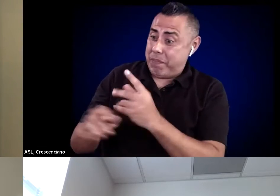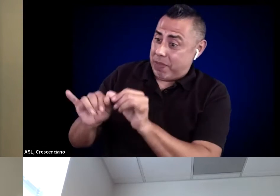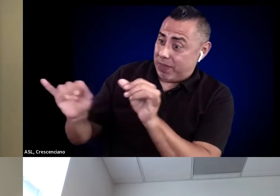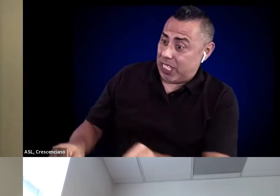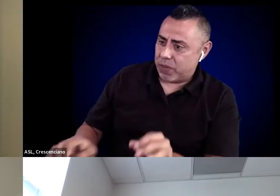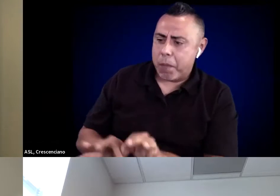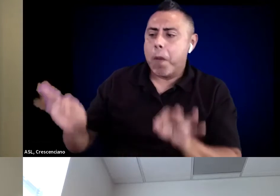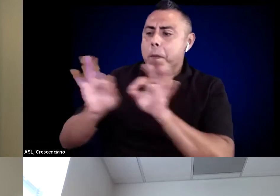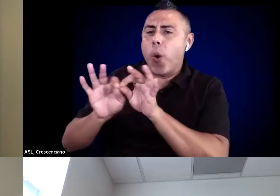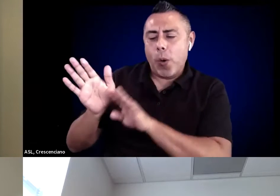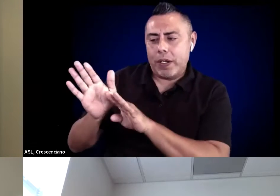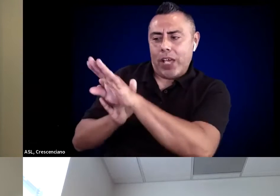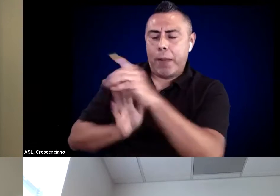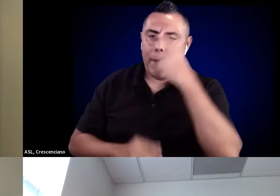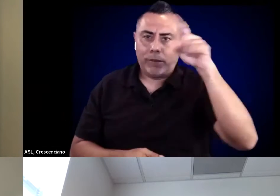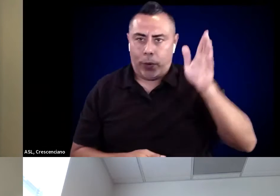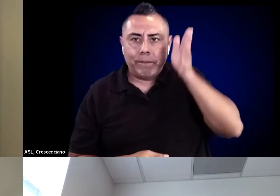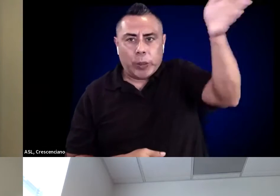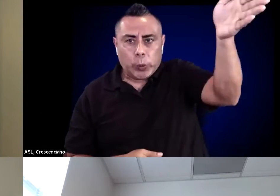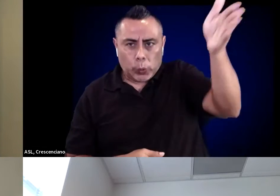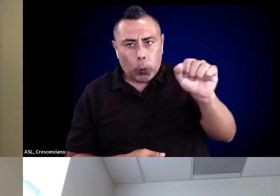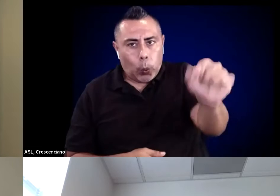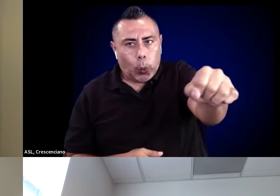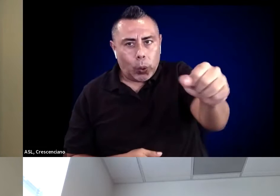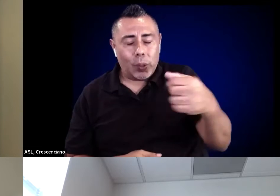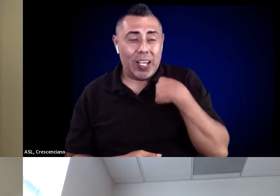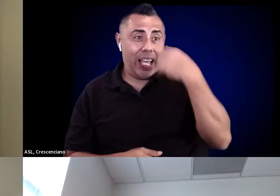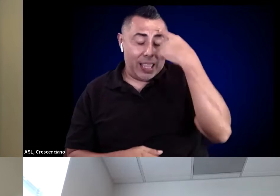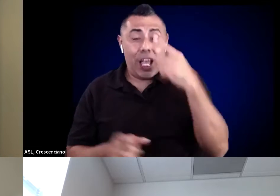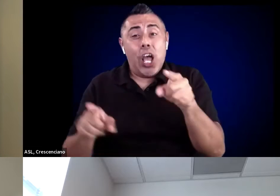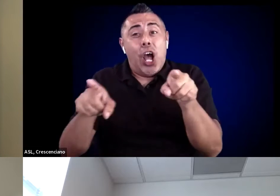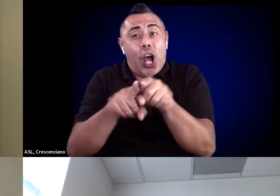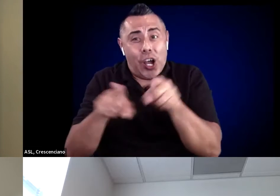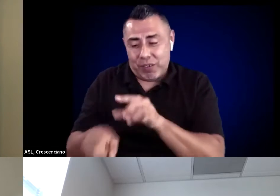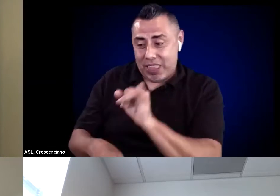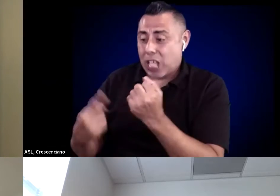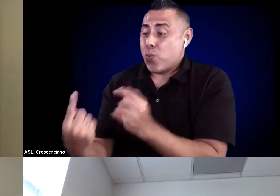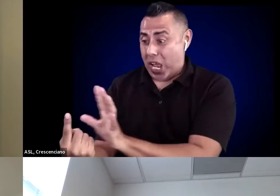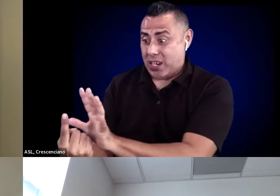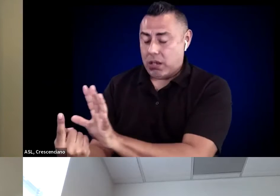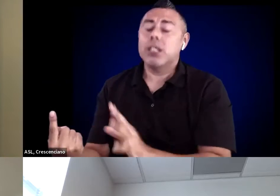Ranya Virk: Um, I think that um, you know. With that, too, there could be potential issues if other um